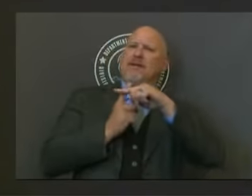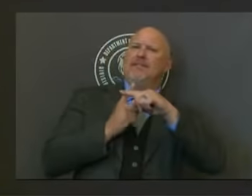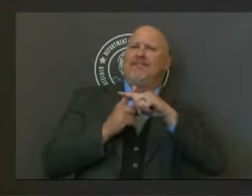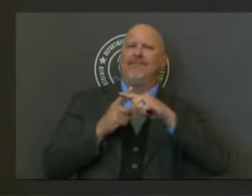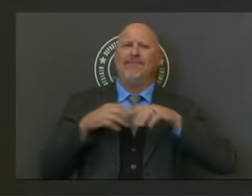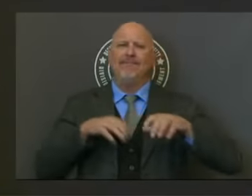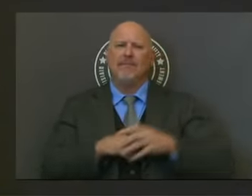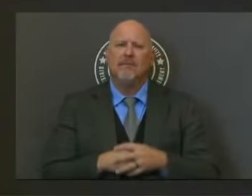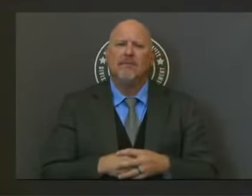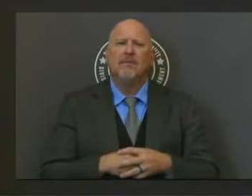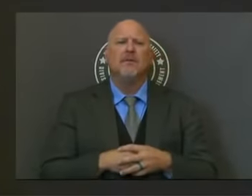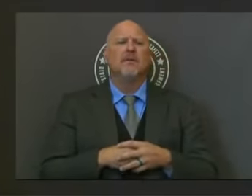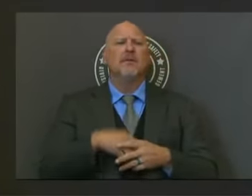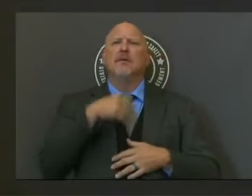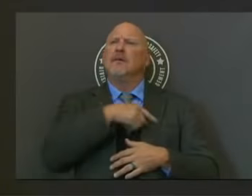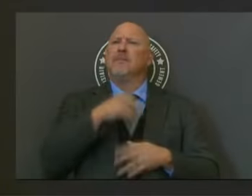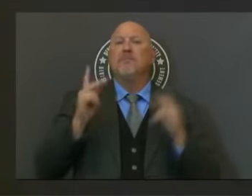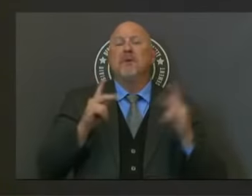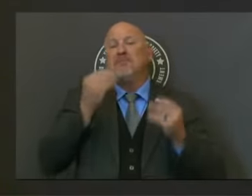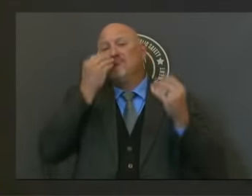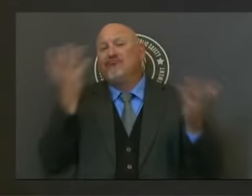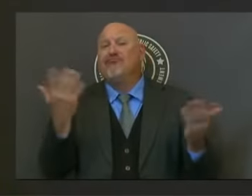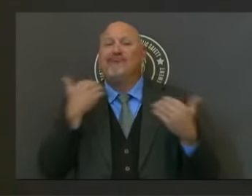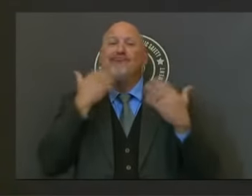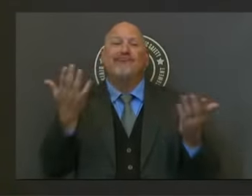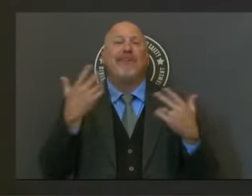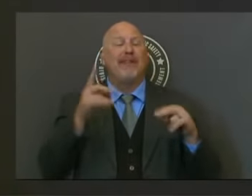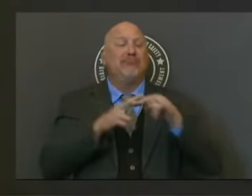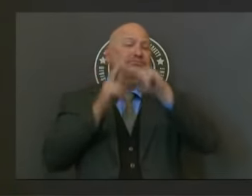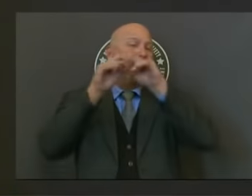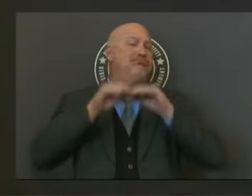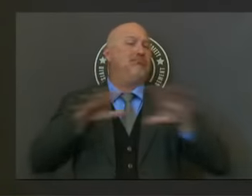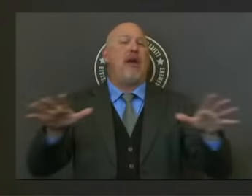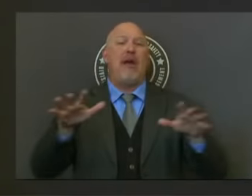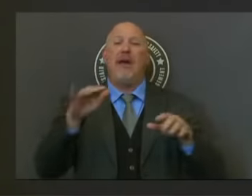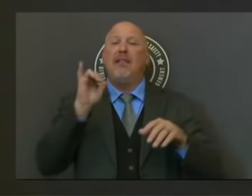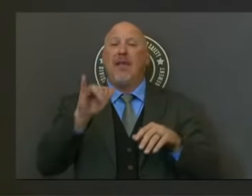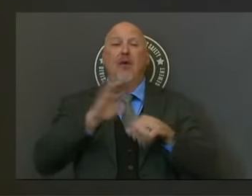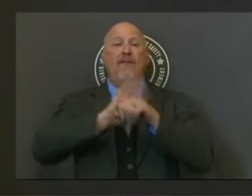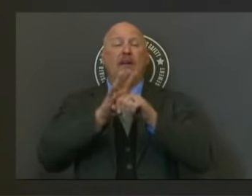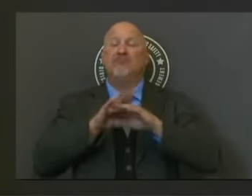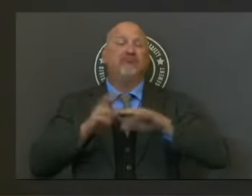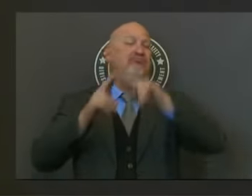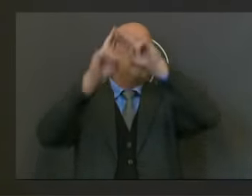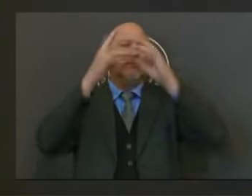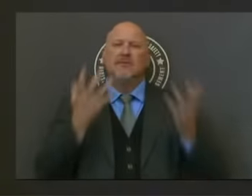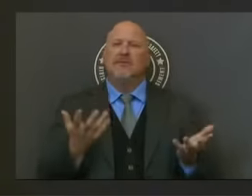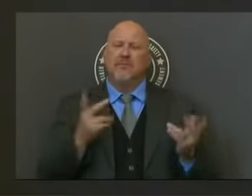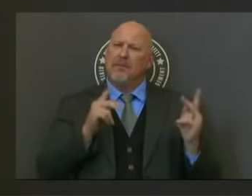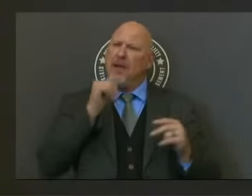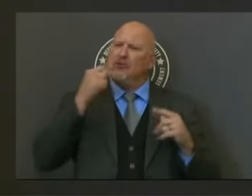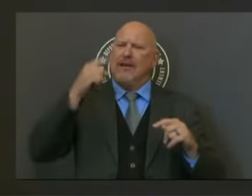many Utahns in fact probably most Utahns are taking this seriously